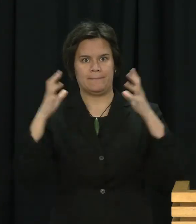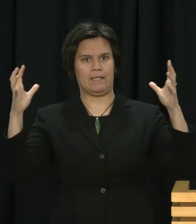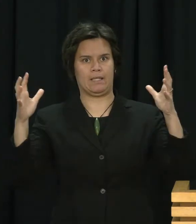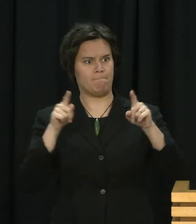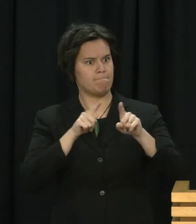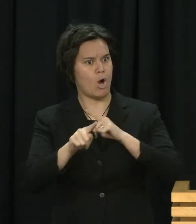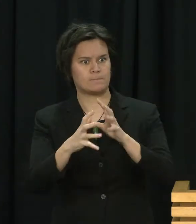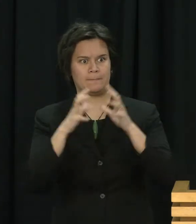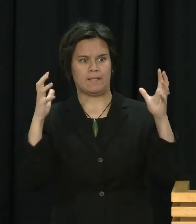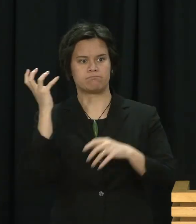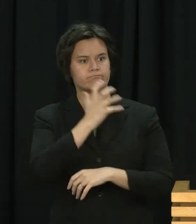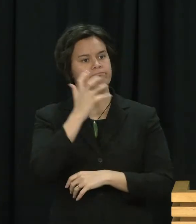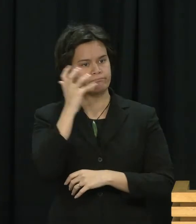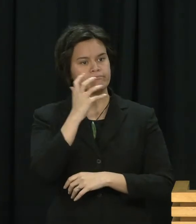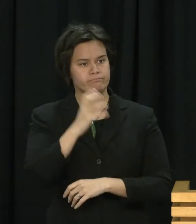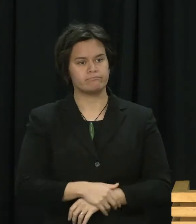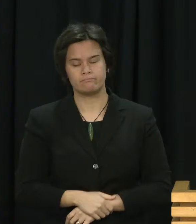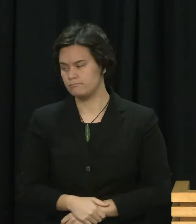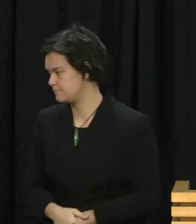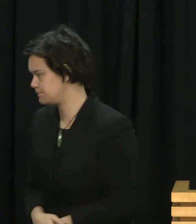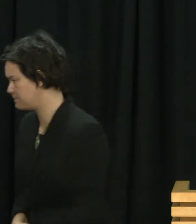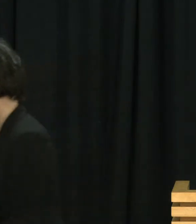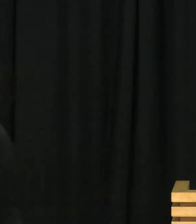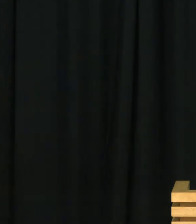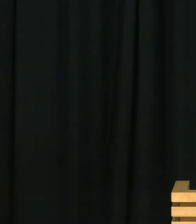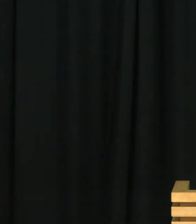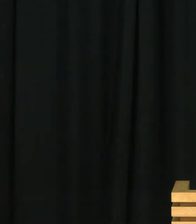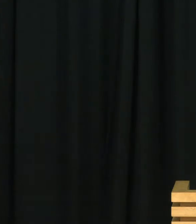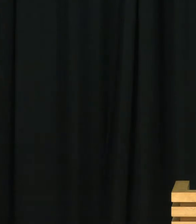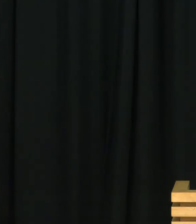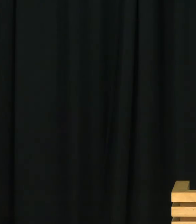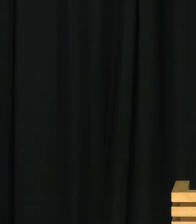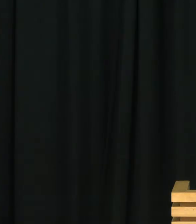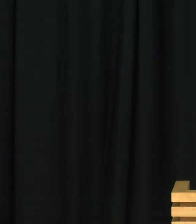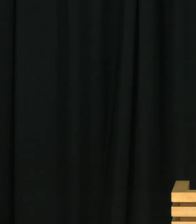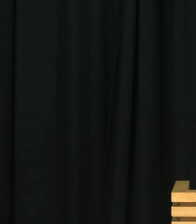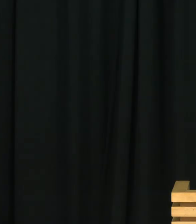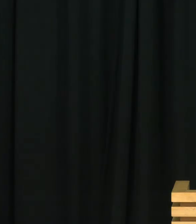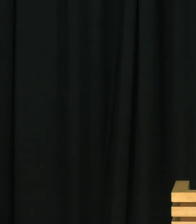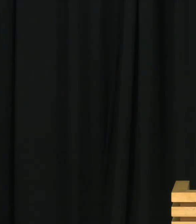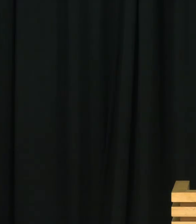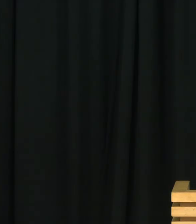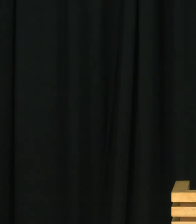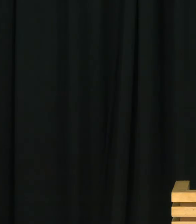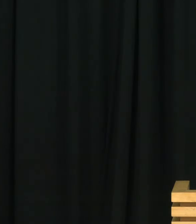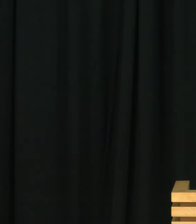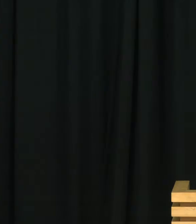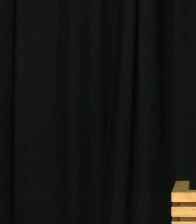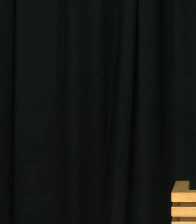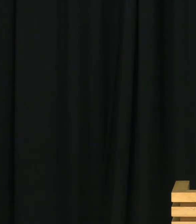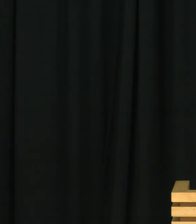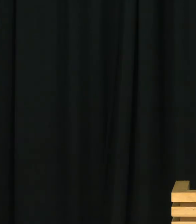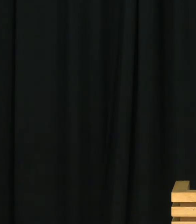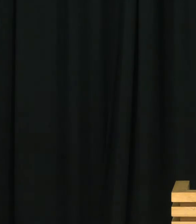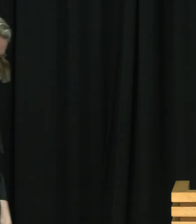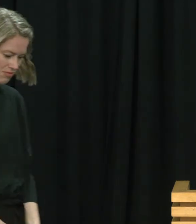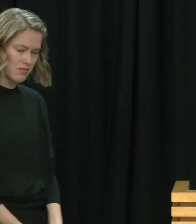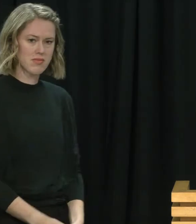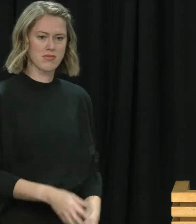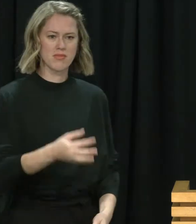many people across this period of time and not identified another positive case where there was an elevated level of risk.